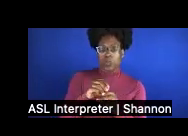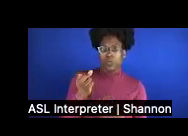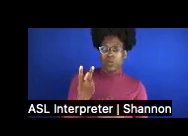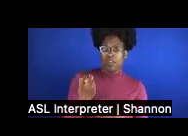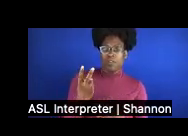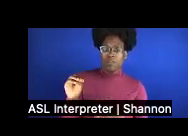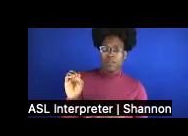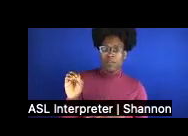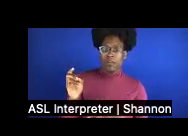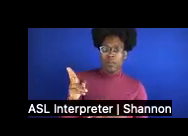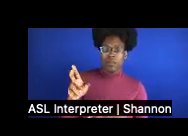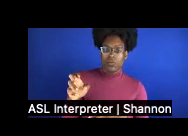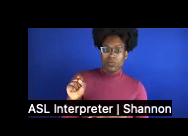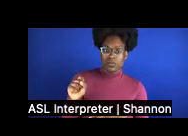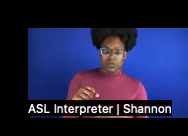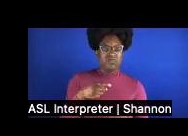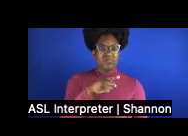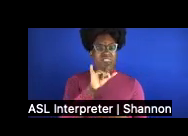This is what it looks like in Blackboard.